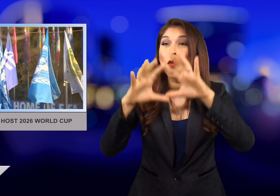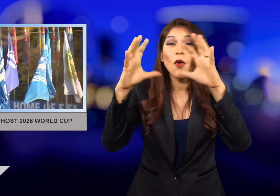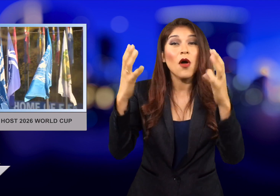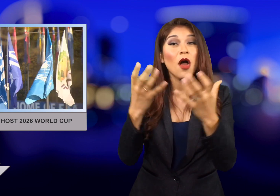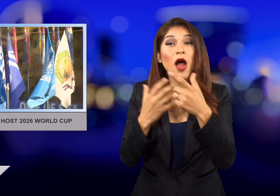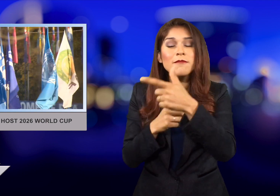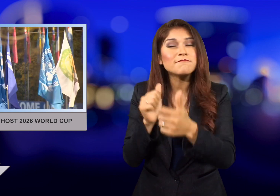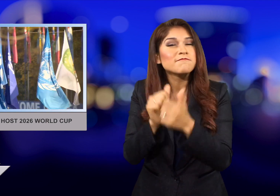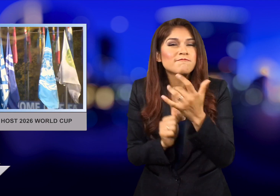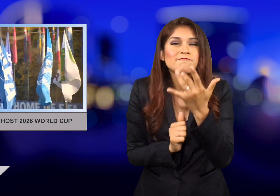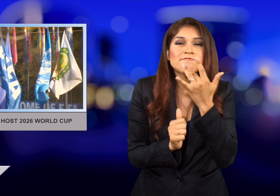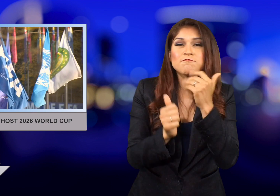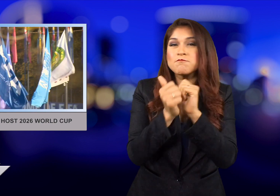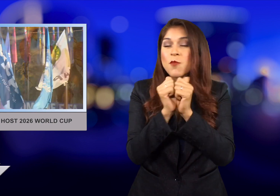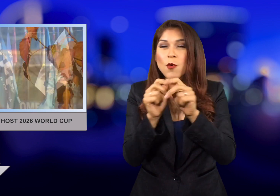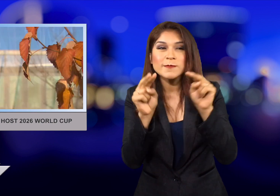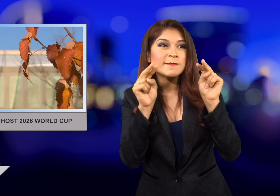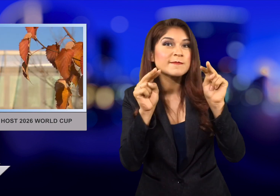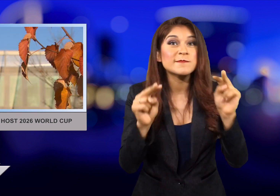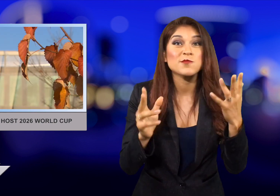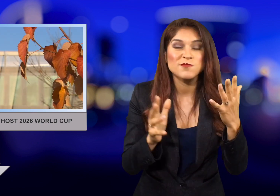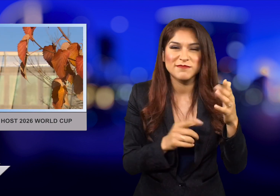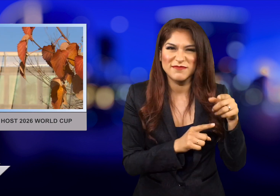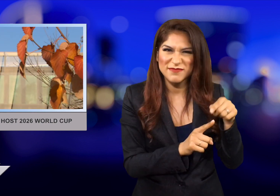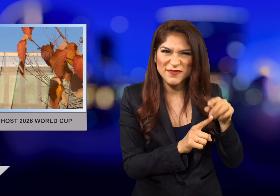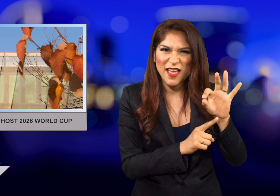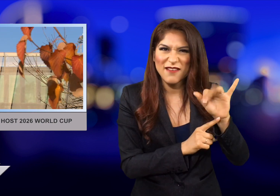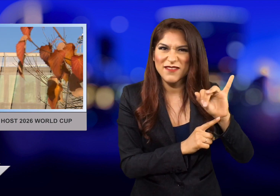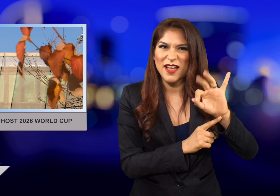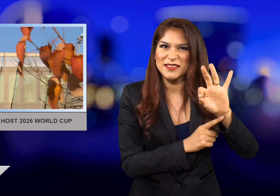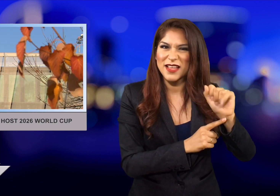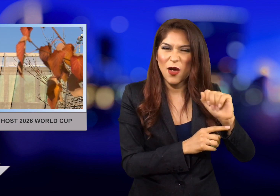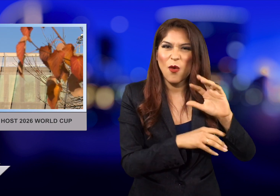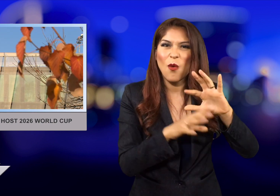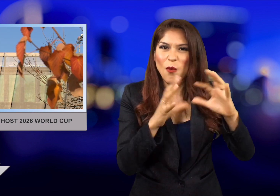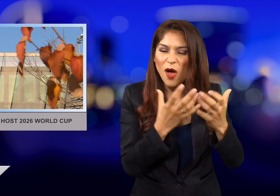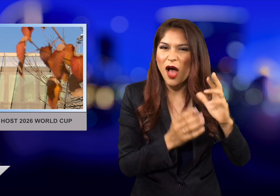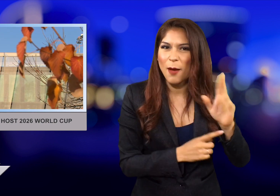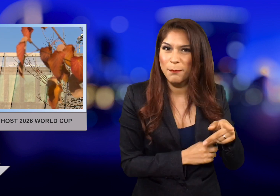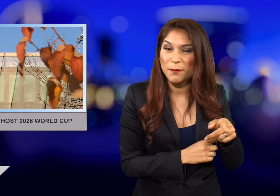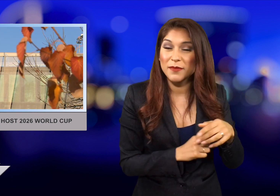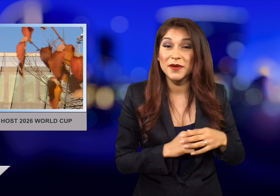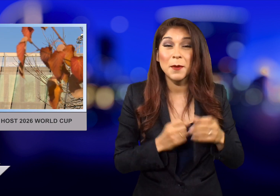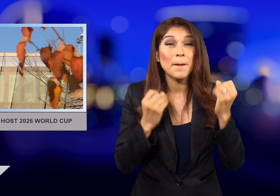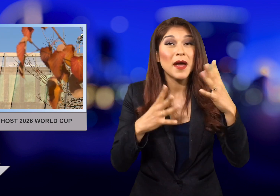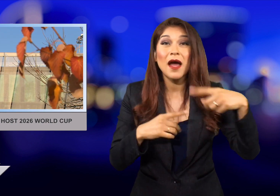The FIFA World Cup is the world's most widely viewed sporting event.